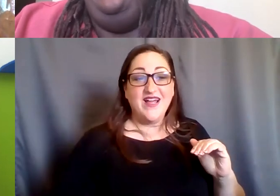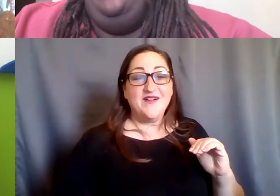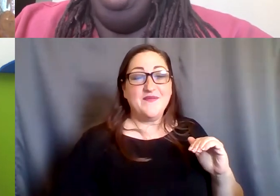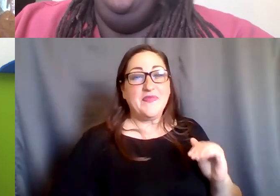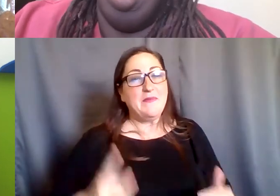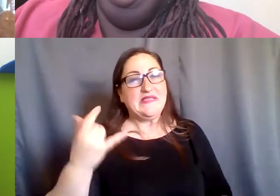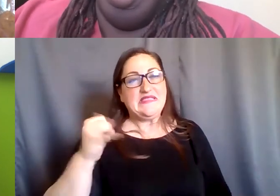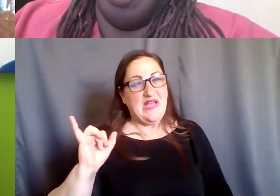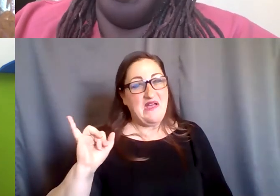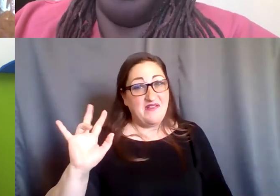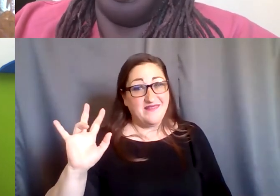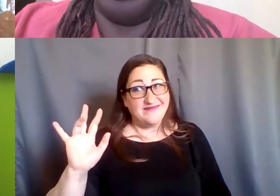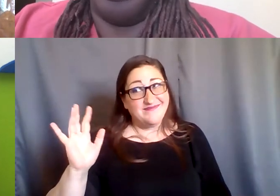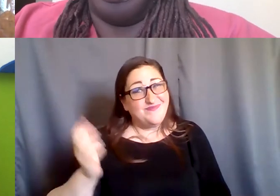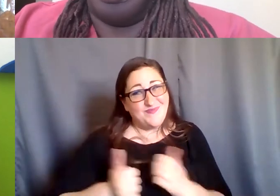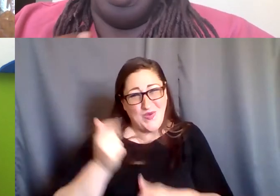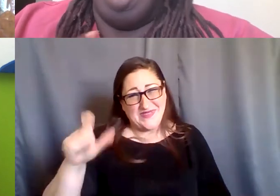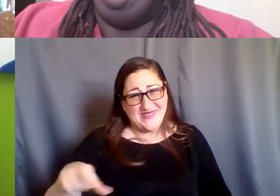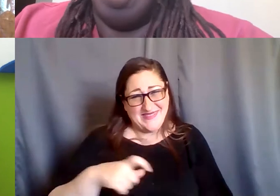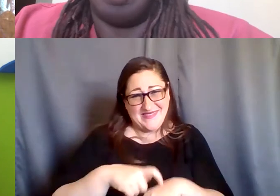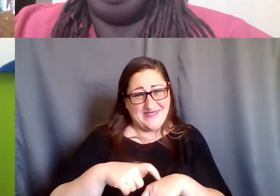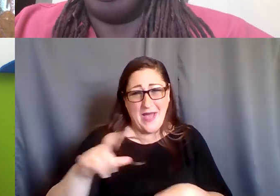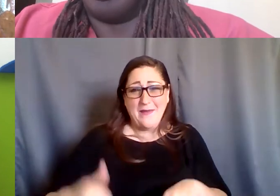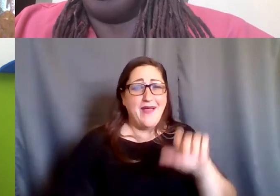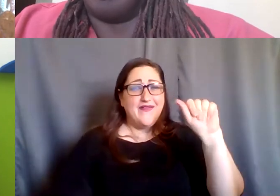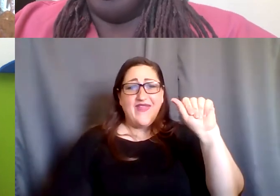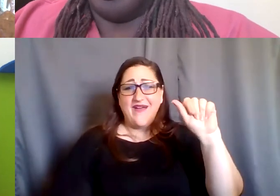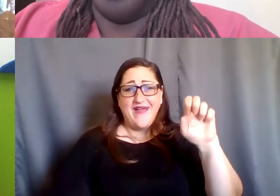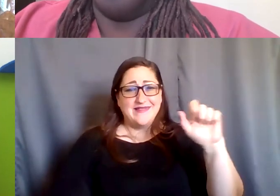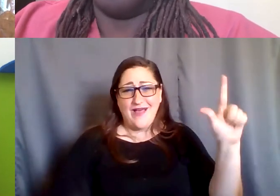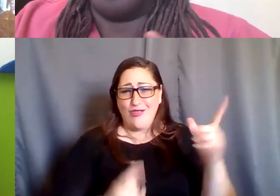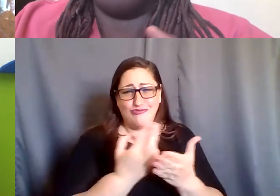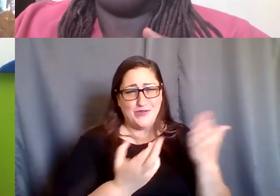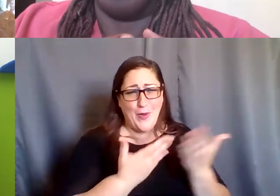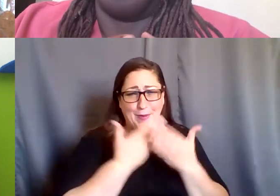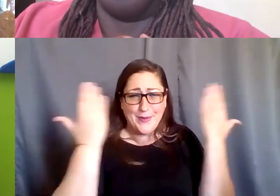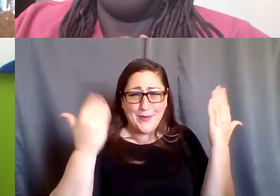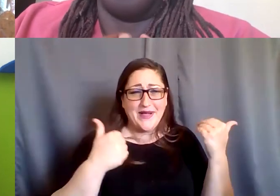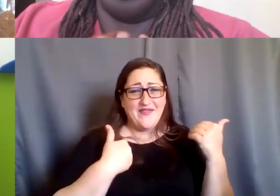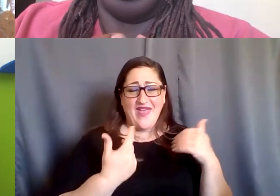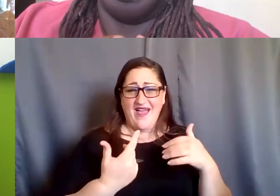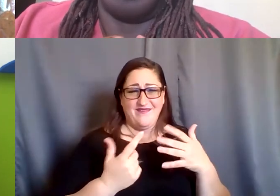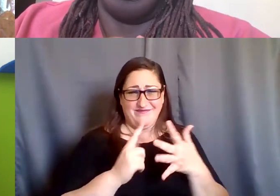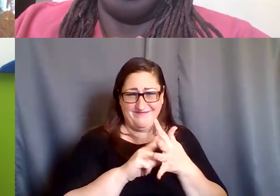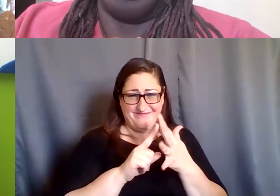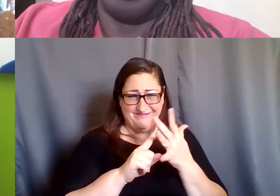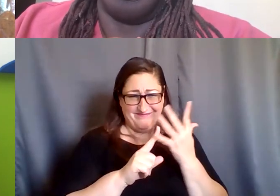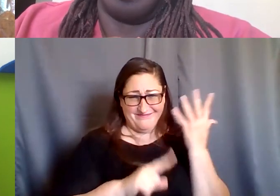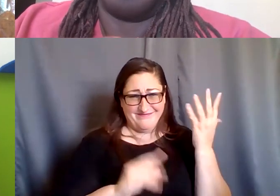Like, they don’t have ASL resources. And a lot of these get-out-the-vote organizations, especially the ones that are